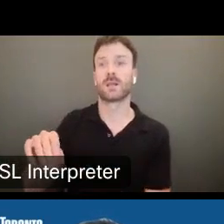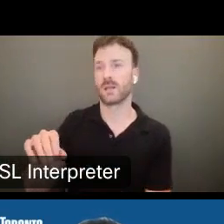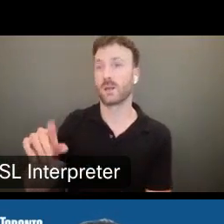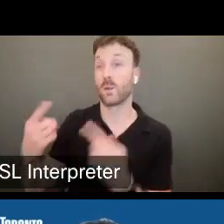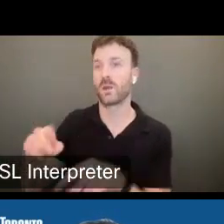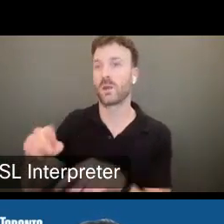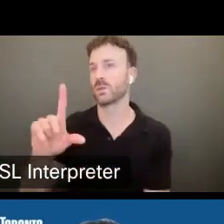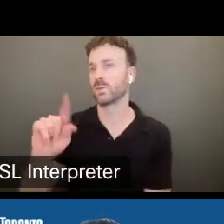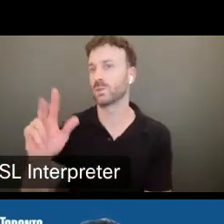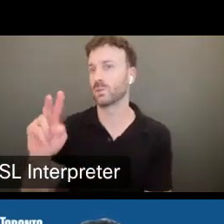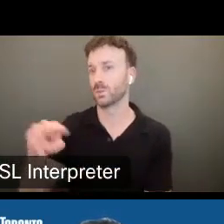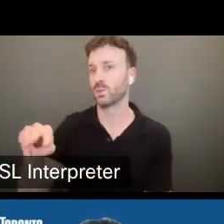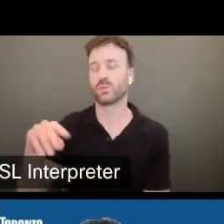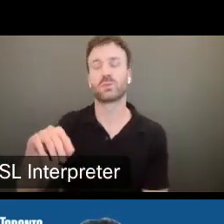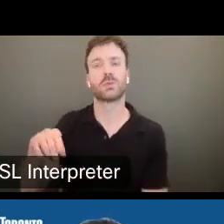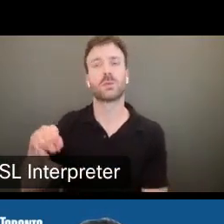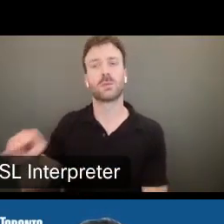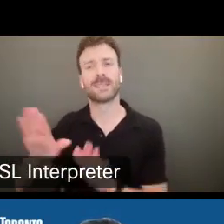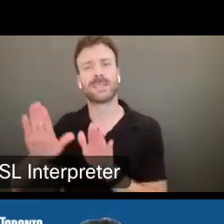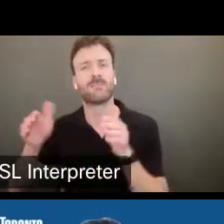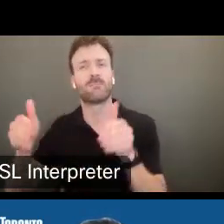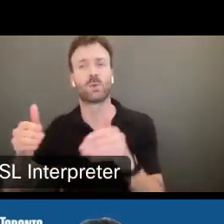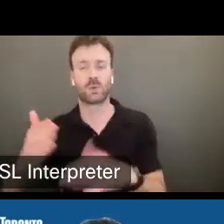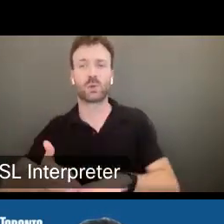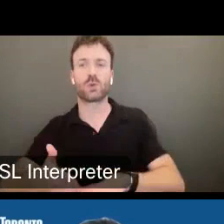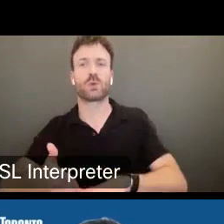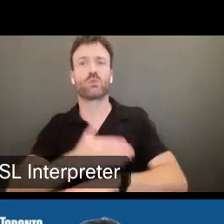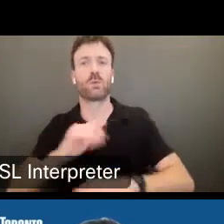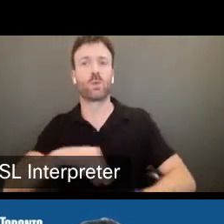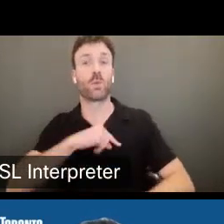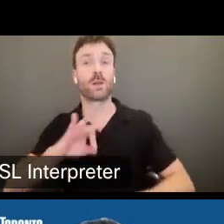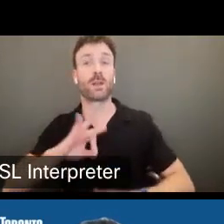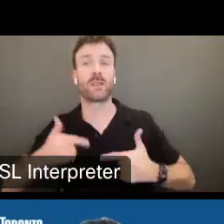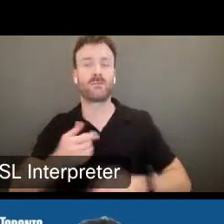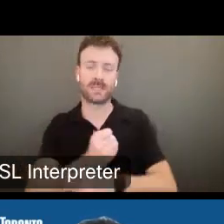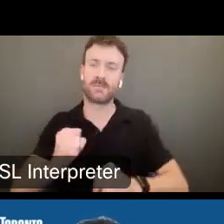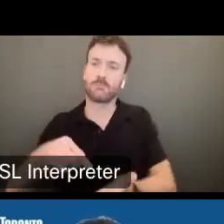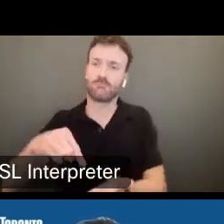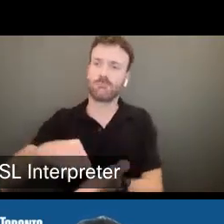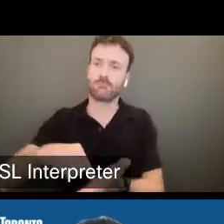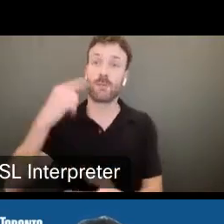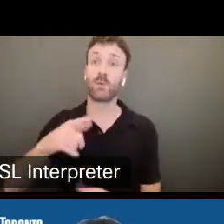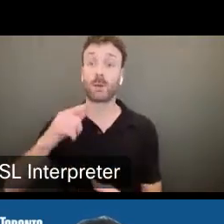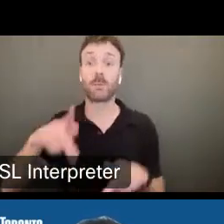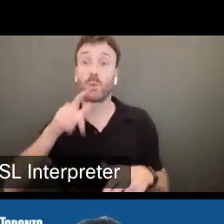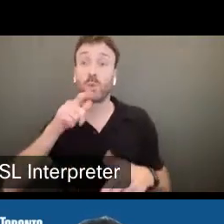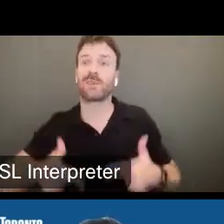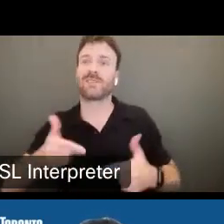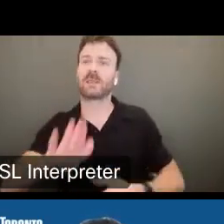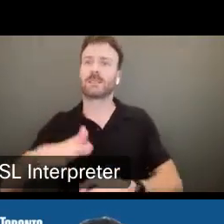is focused on the improving the quality of life, safety and affordability of neighbourhoods for residents in his beloved community of Scarborough North.